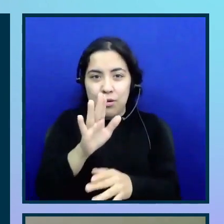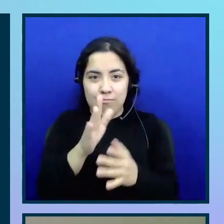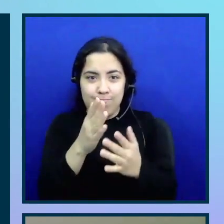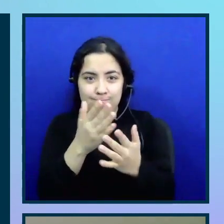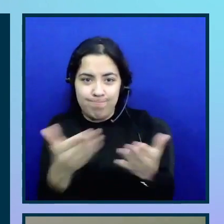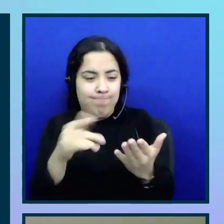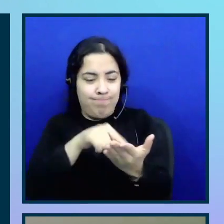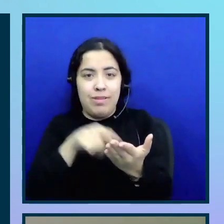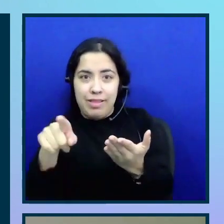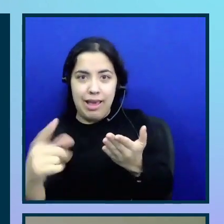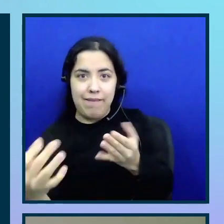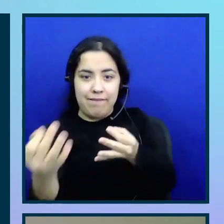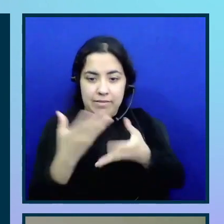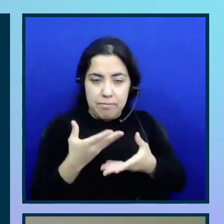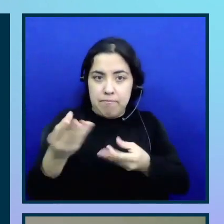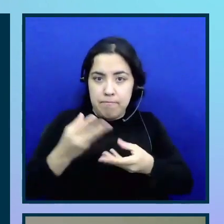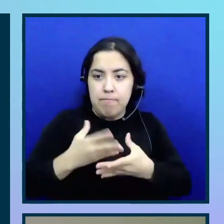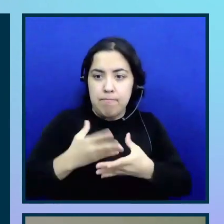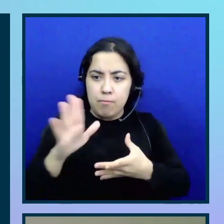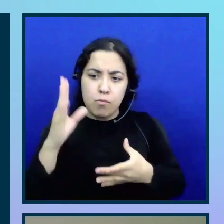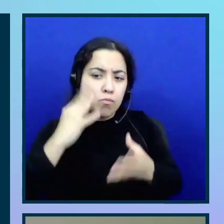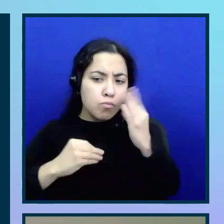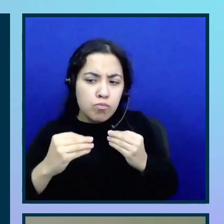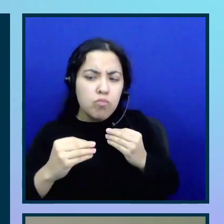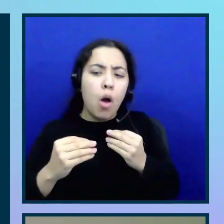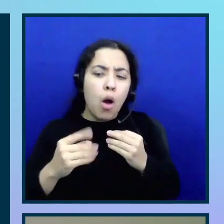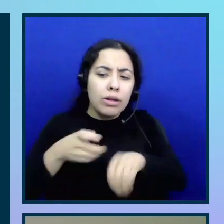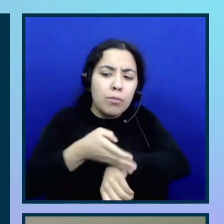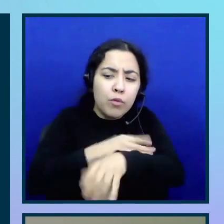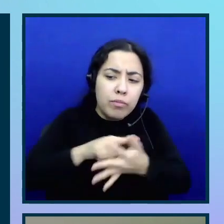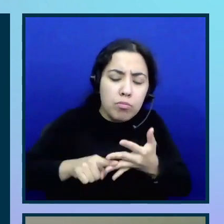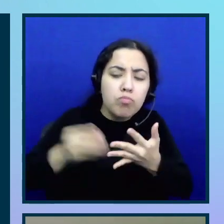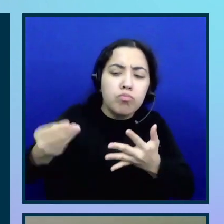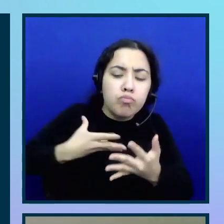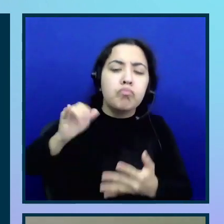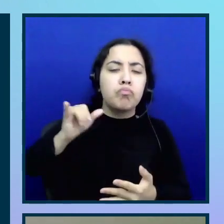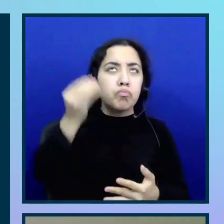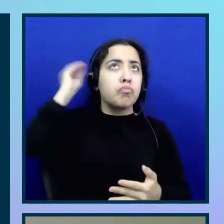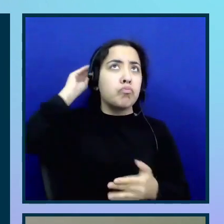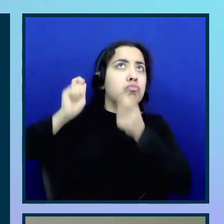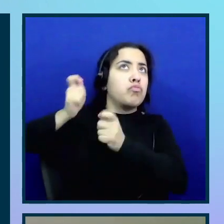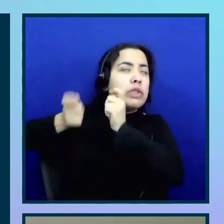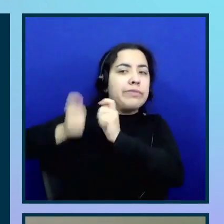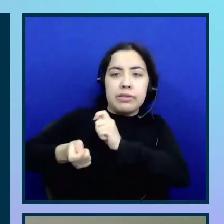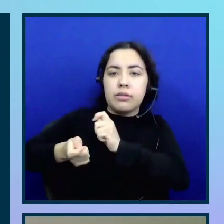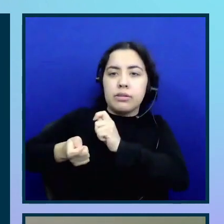if you don't have a disability that is going to be primarily impacted by the choices you're making.